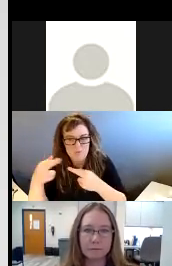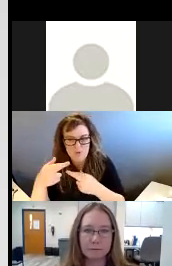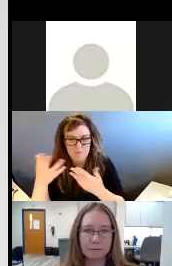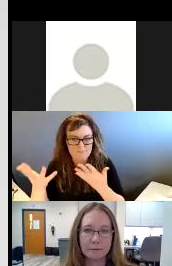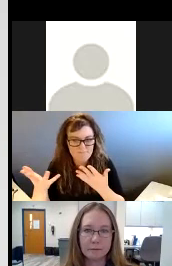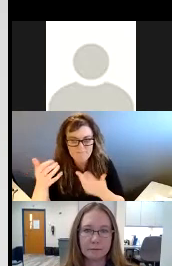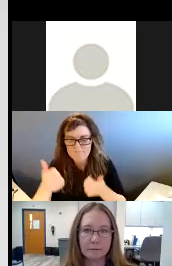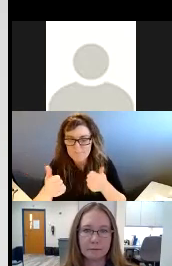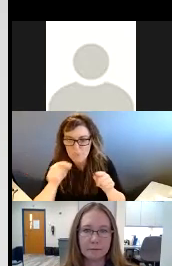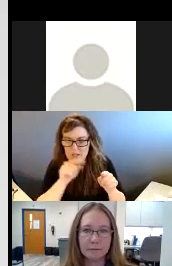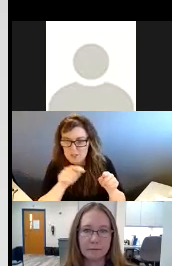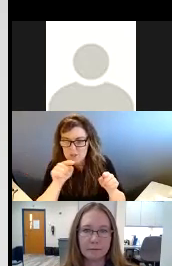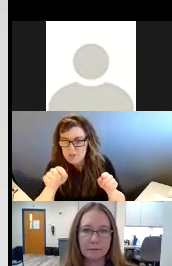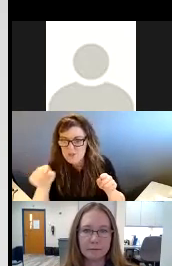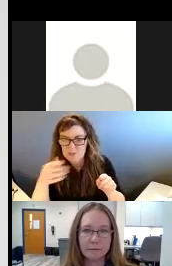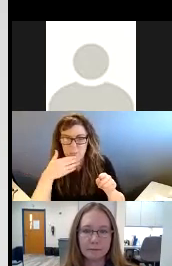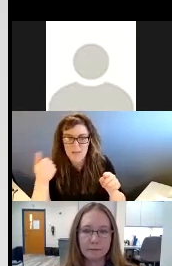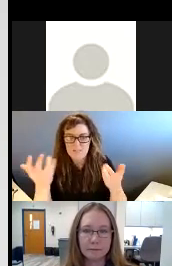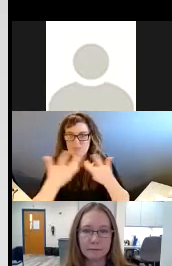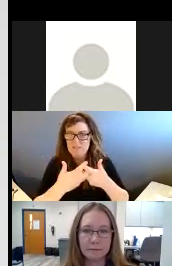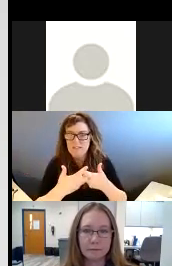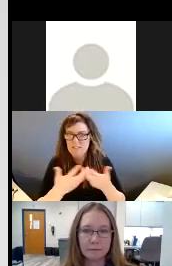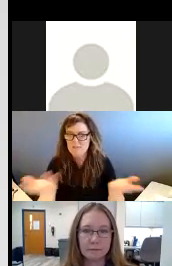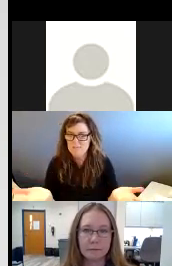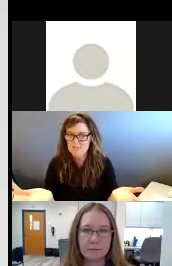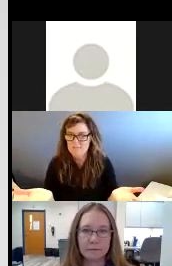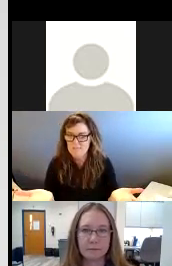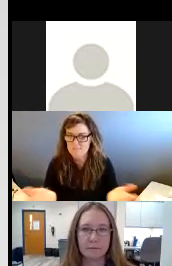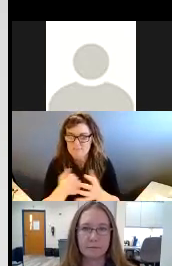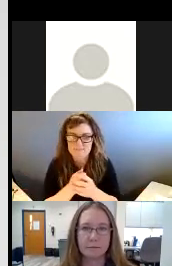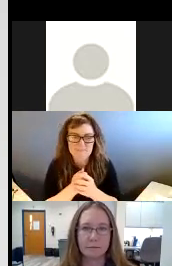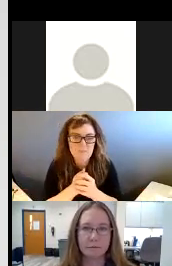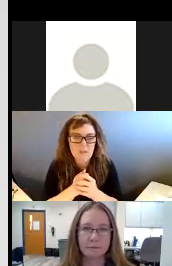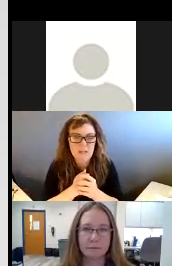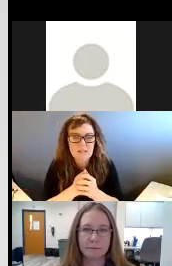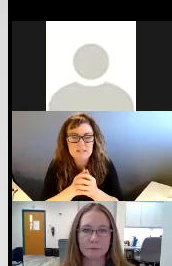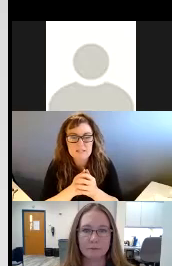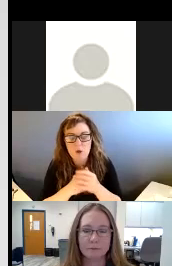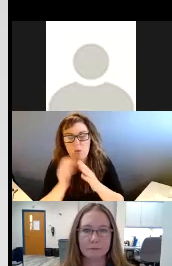THE MOST APPROPRIATE FOR THE BEDROOM SPACE. THEY KNEW THE BEDROOM SPACE WAS WHERE MOST OF